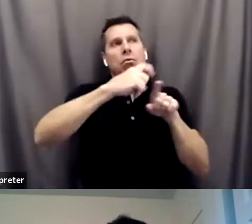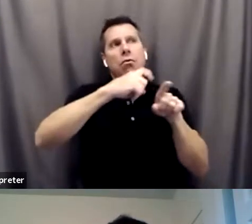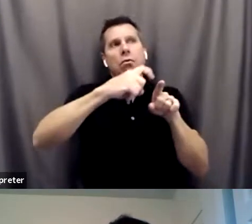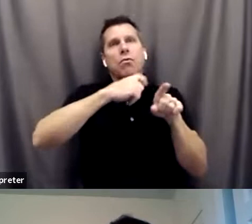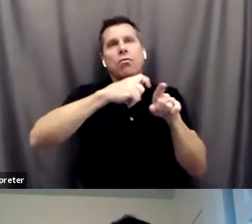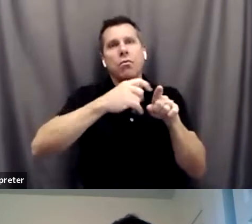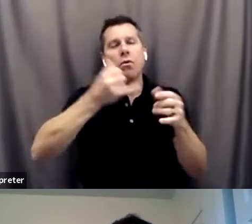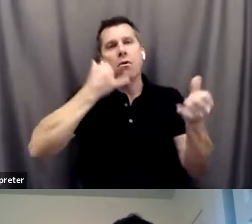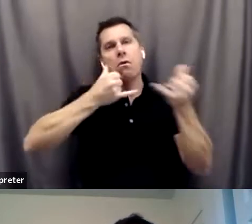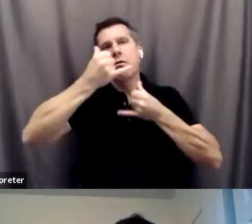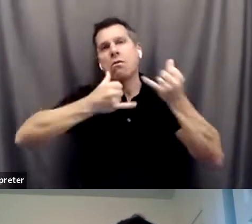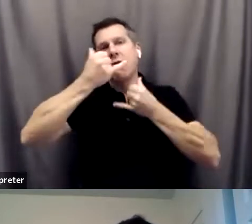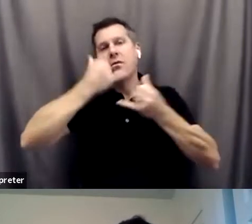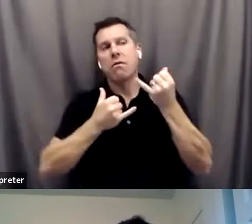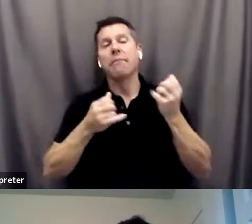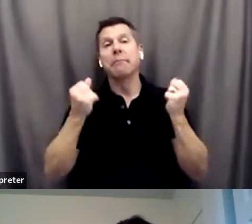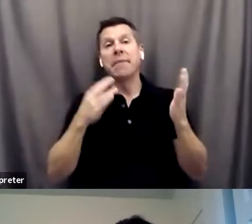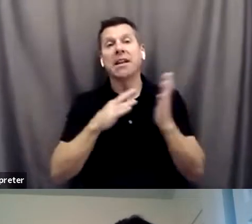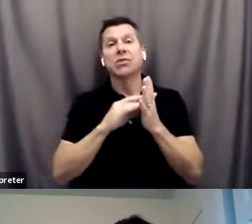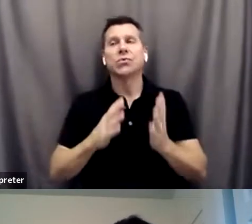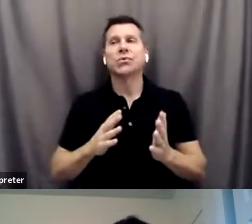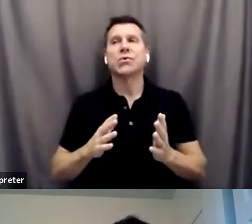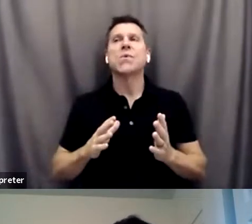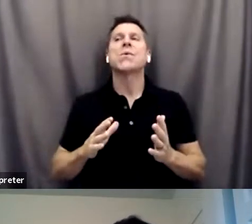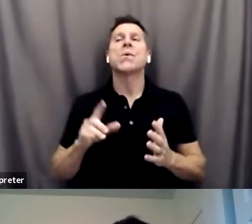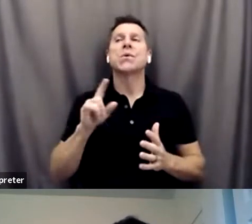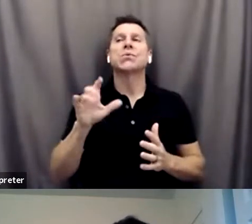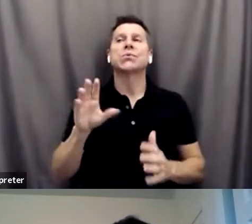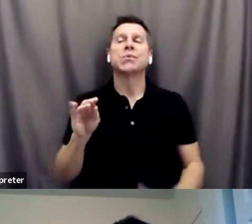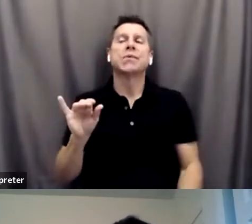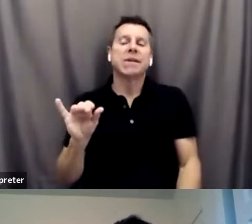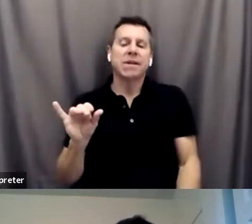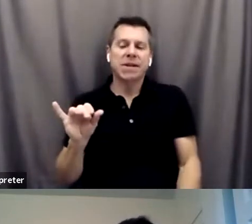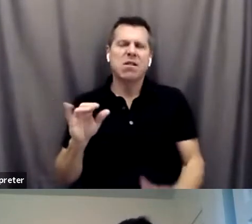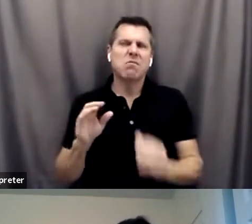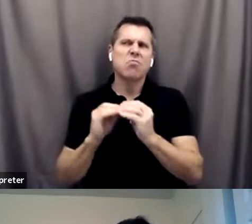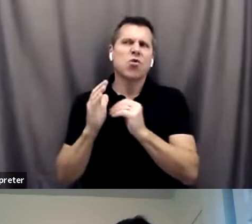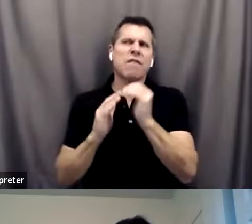think as students have gotten a little bit more comfortable with zoom, that's definitely been a transition. We've been seeing more